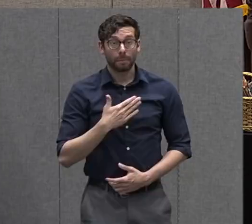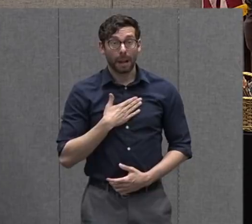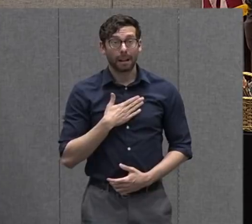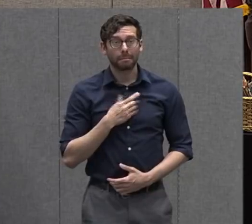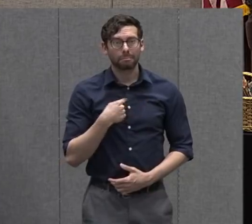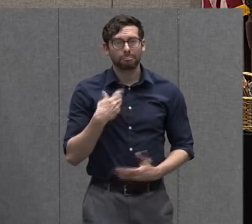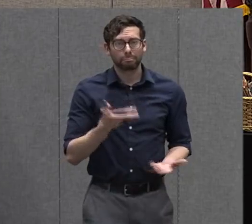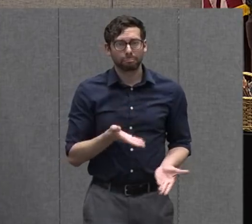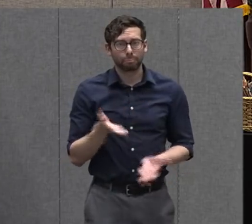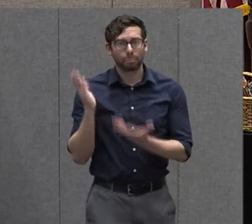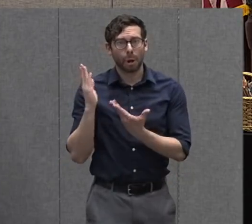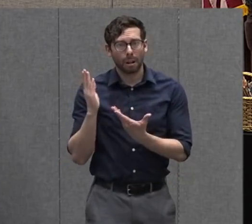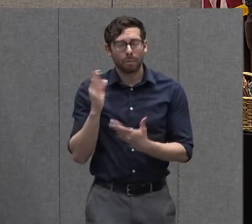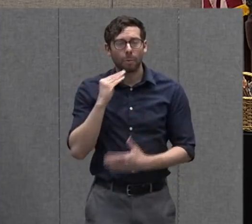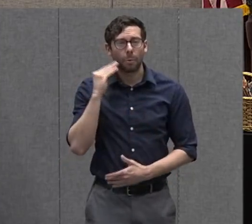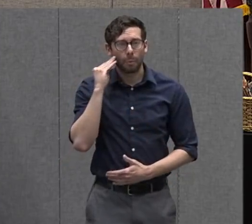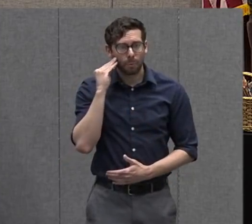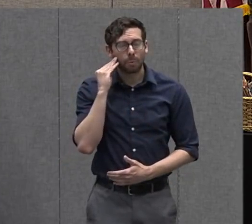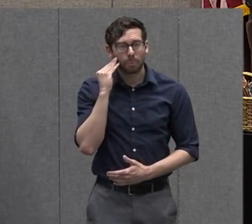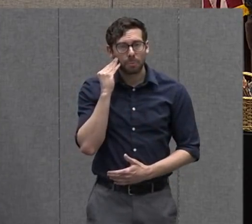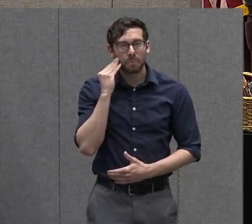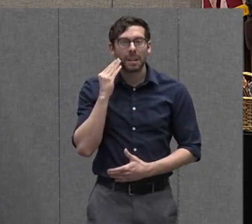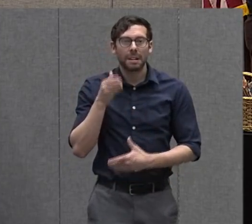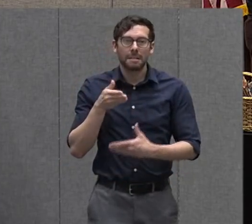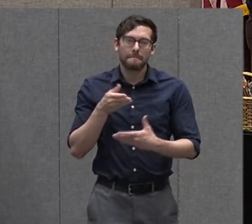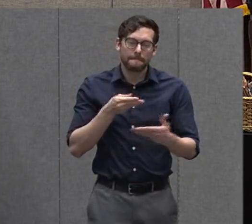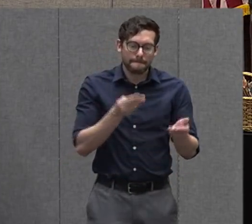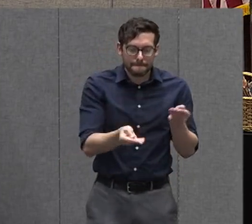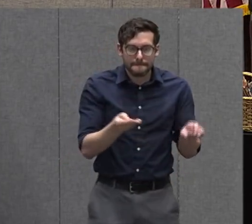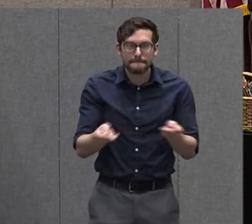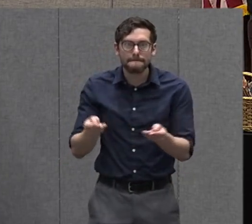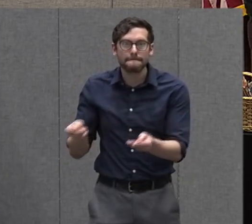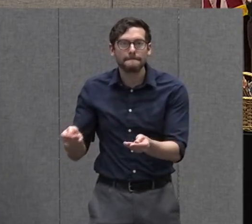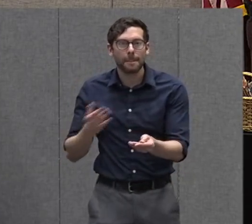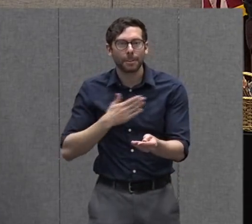[Mr. R] and shared them with my family. And they were just delicious.